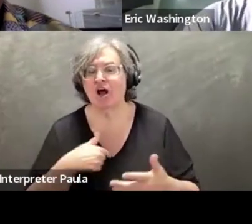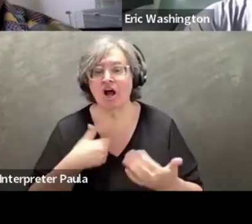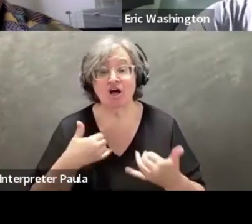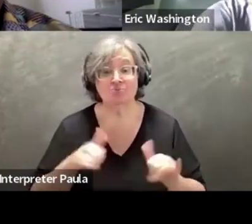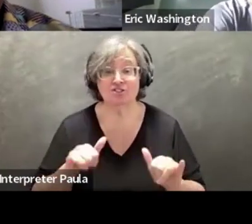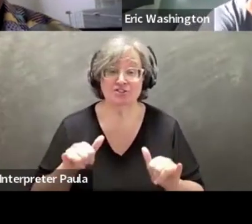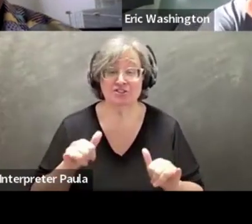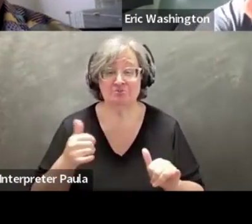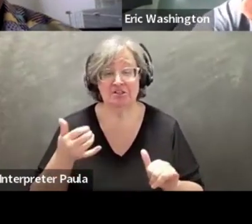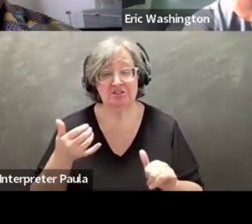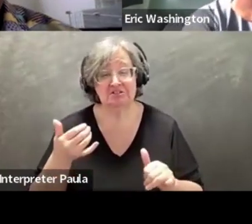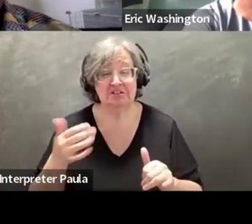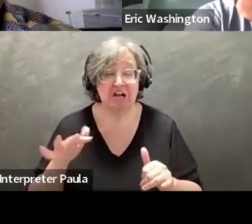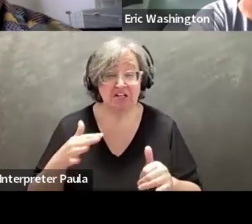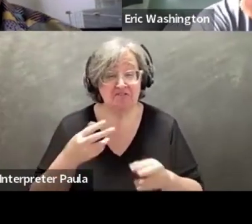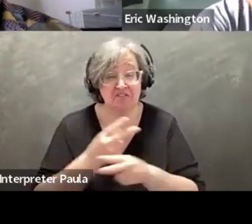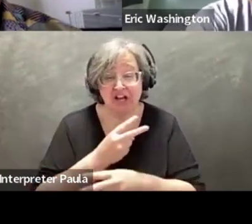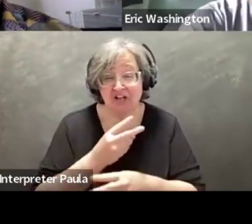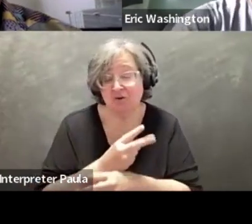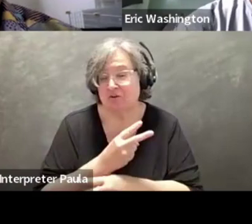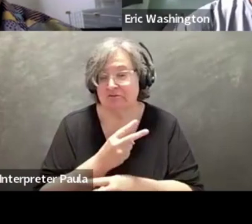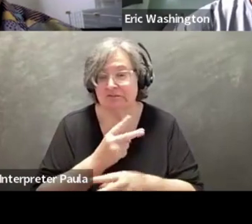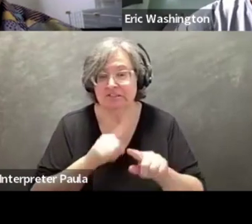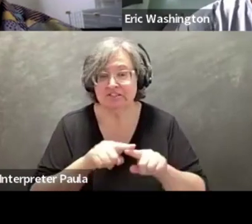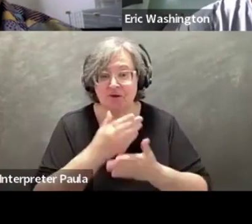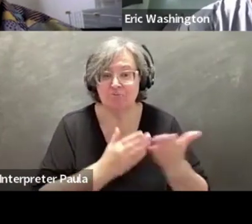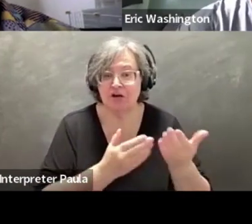figuring out certain parts of it, like, I don't feel like I